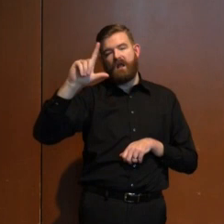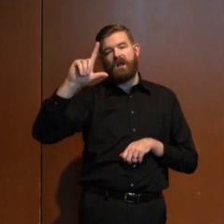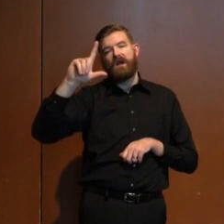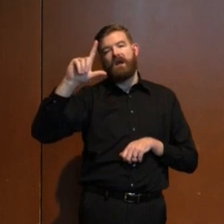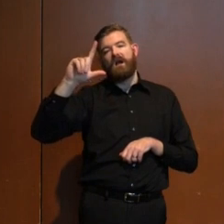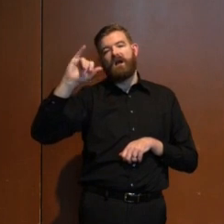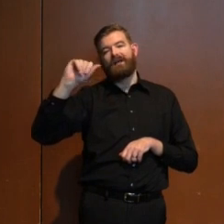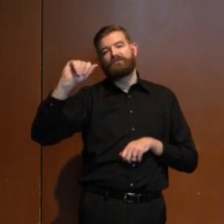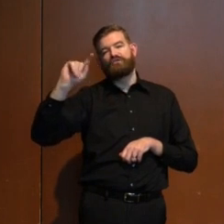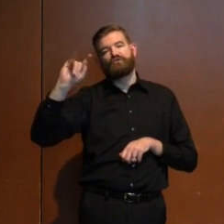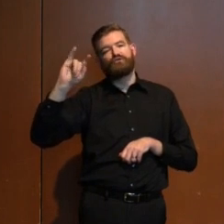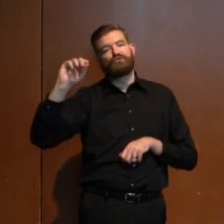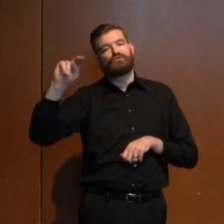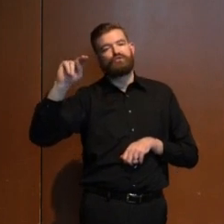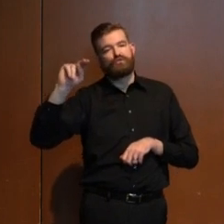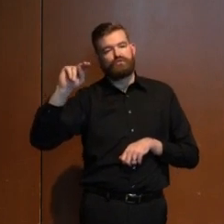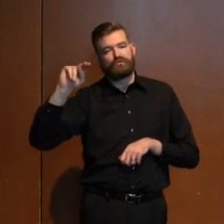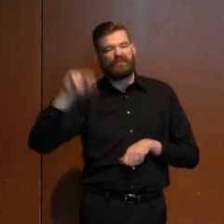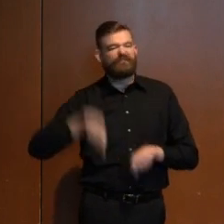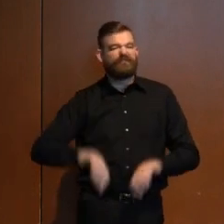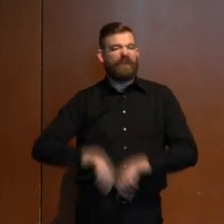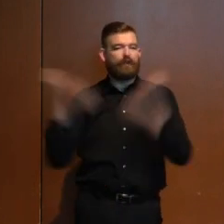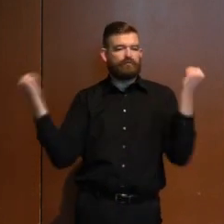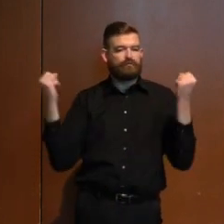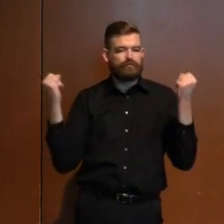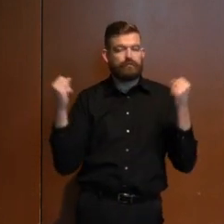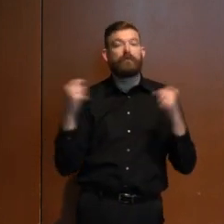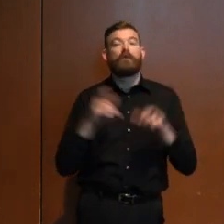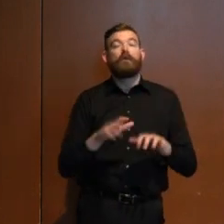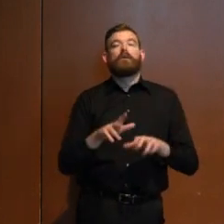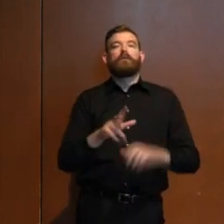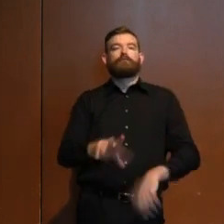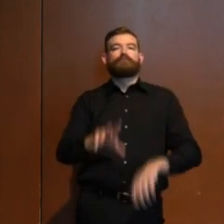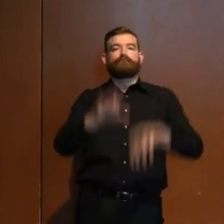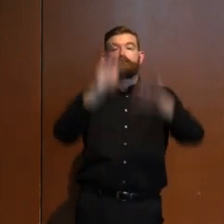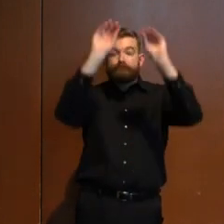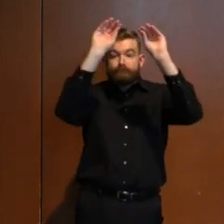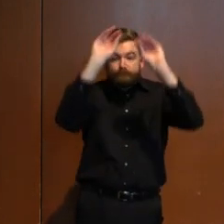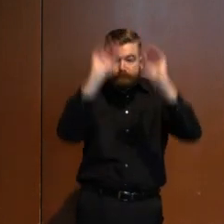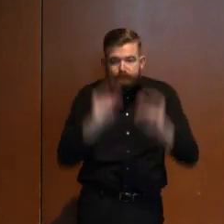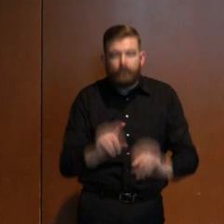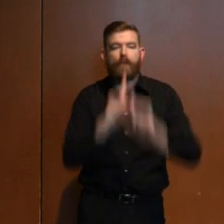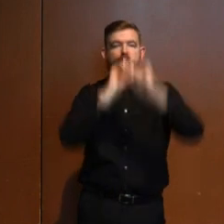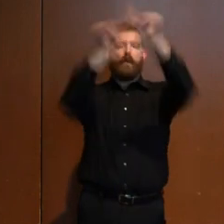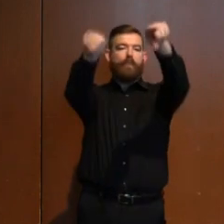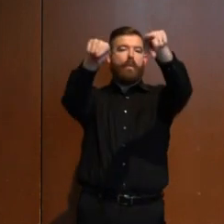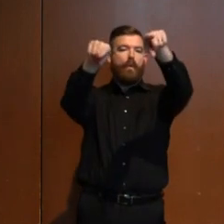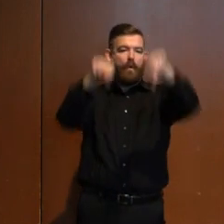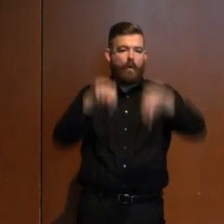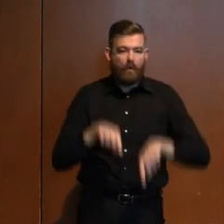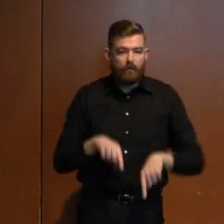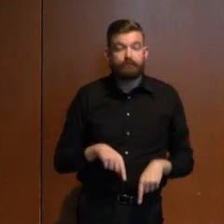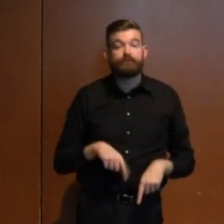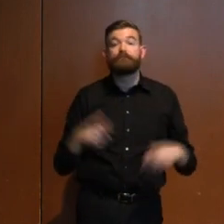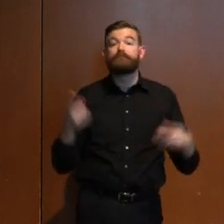REPOSITORY COVID-19.NJ.GOV THEN GO/VIOLATION. COVID-19.NJ.GOV/VIOLATION. I WILL CLOSE BY URGING RESIDENTS TO MAINTAIN AS WE HAVE THEIR OWN HIGH LEVELS OF